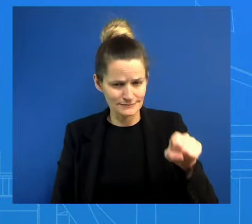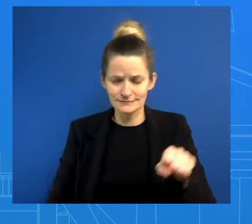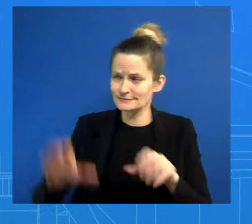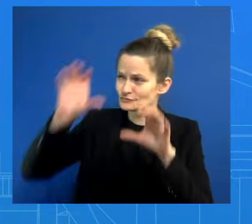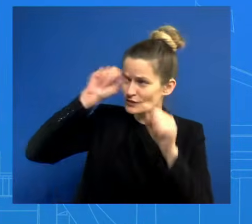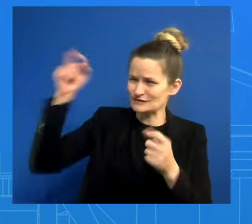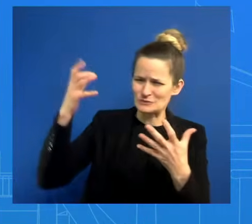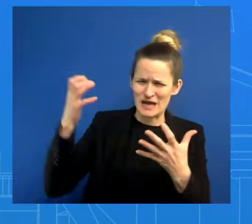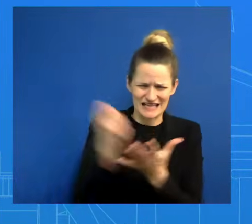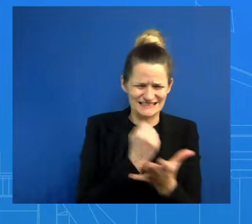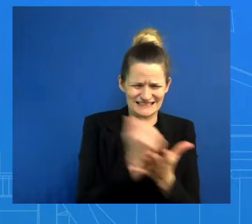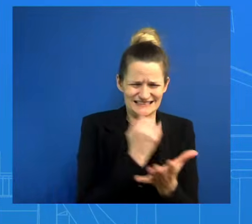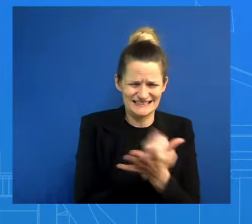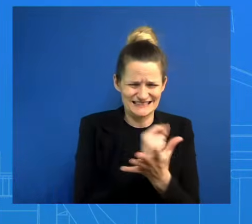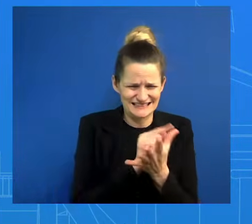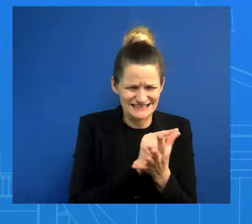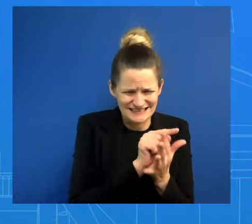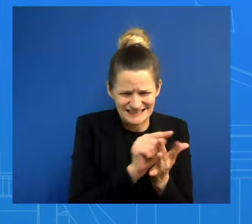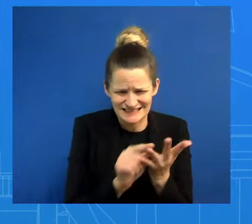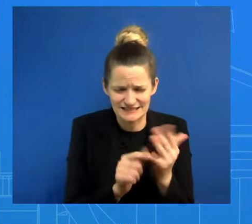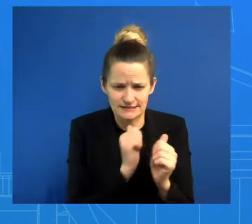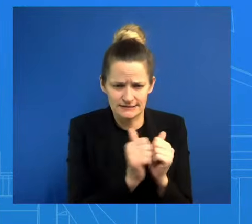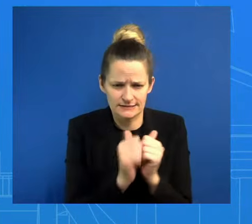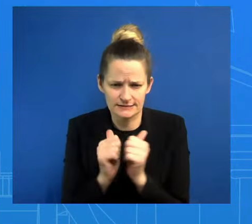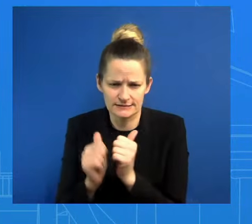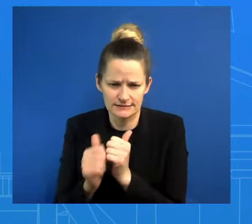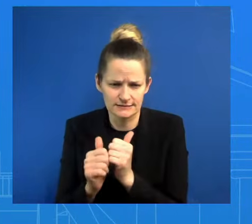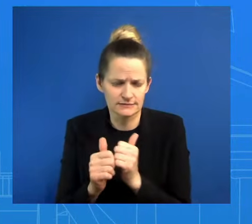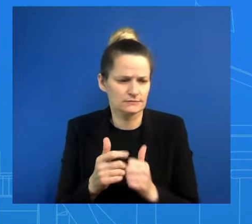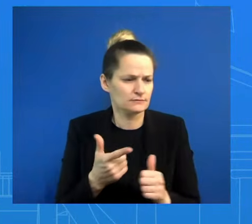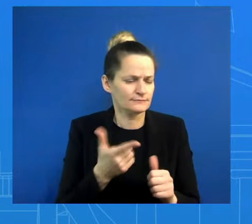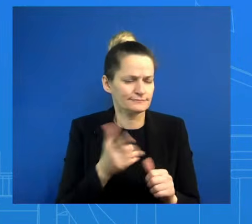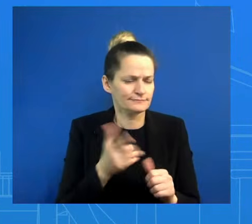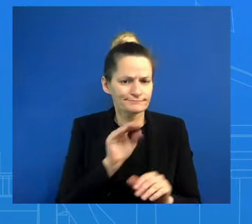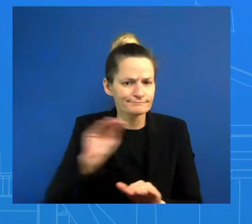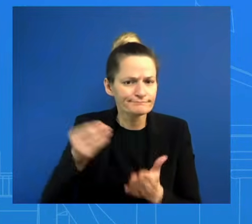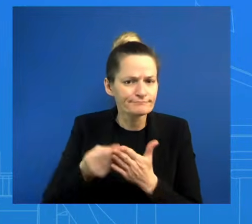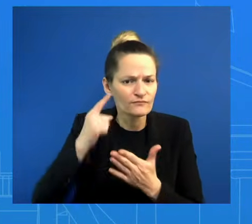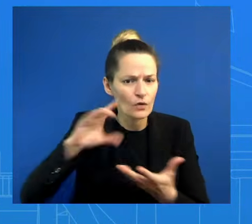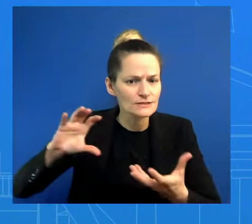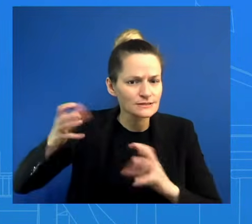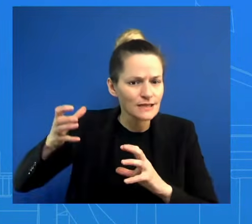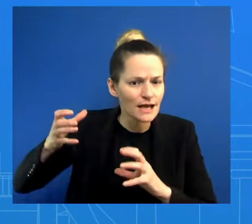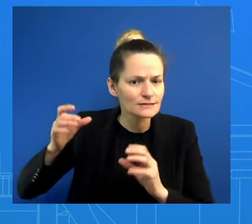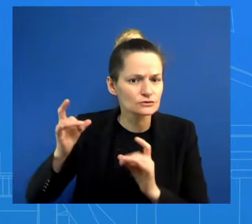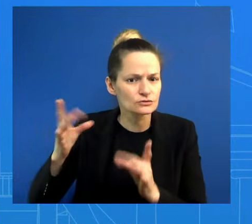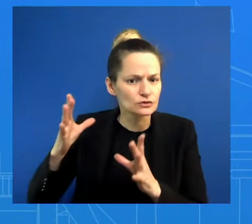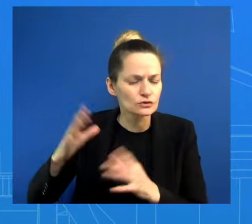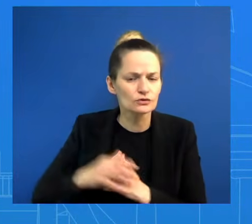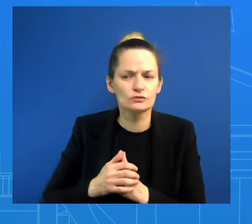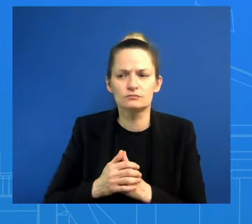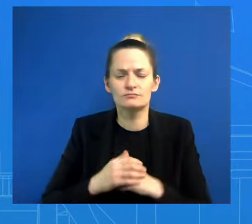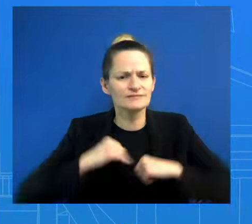continue to defend democracy in Ukraine, and fight -- and fight the new COVID variants. We're going to -- we're going to sign the Marriage --